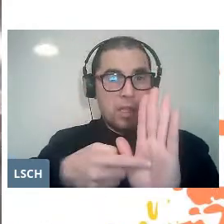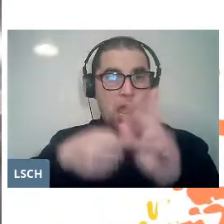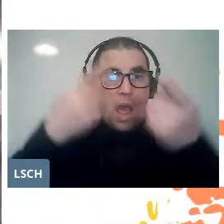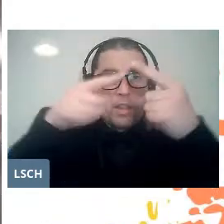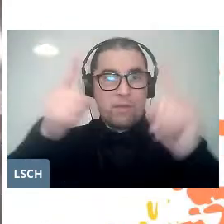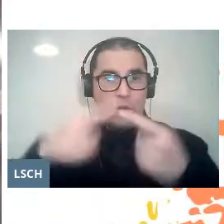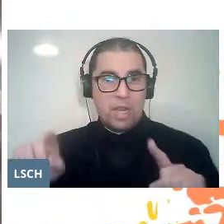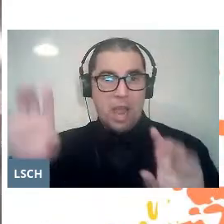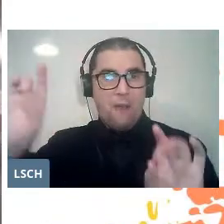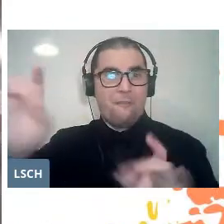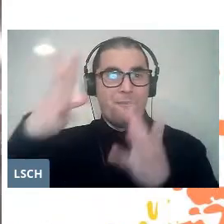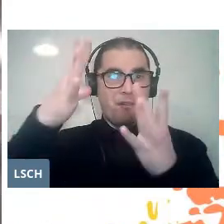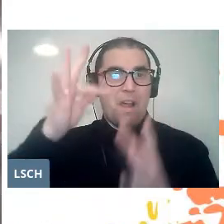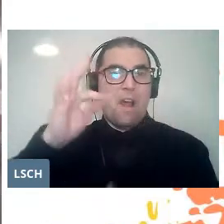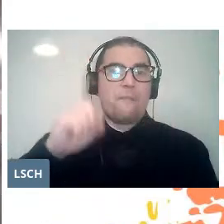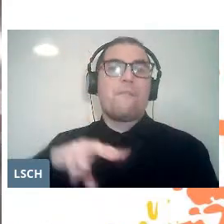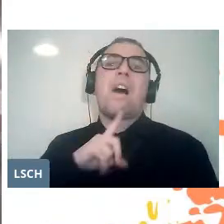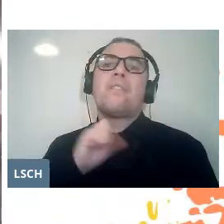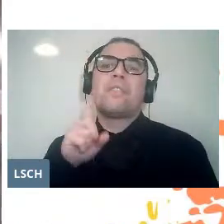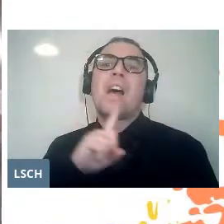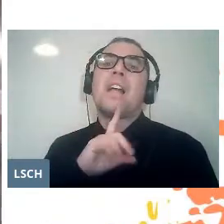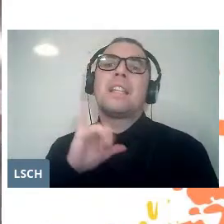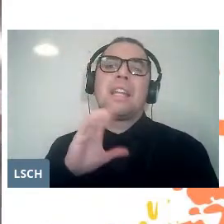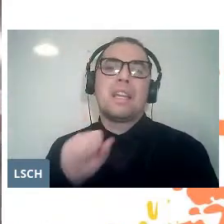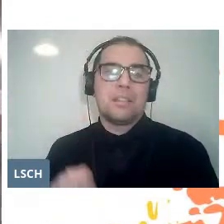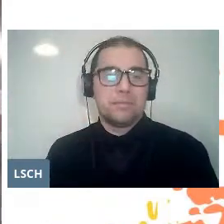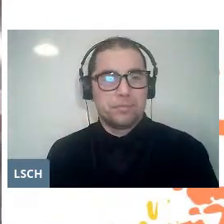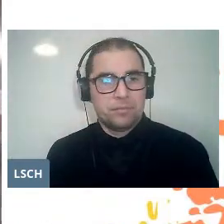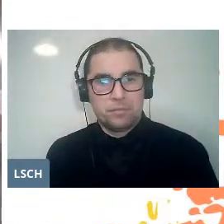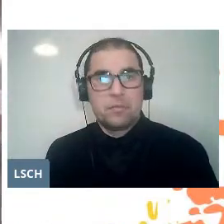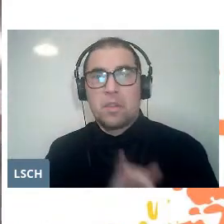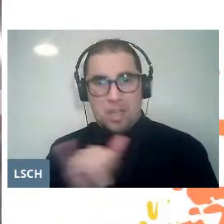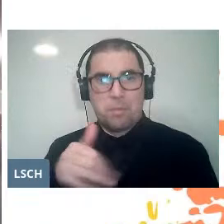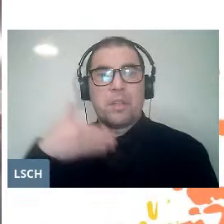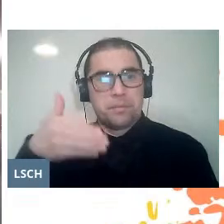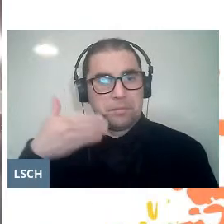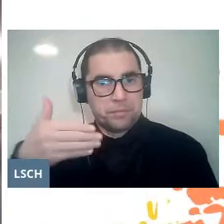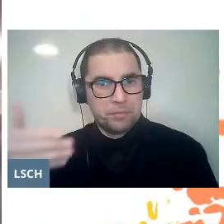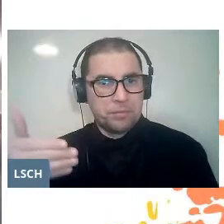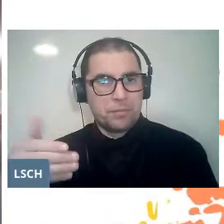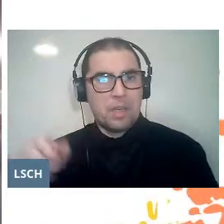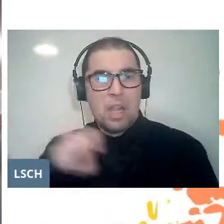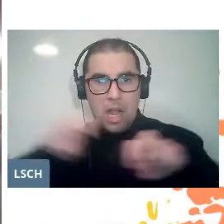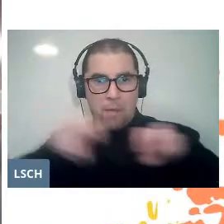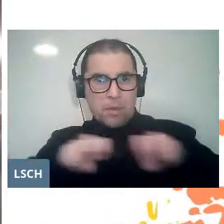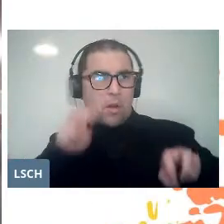By the way, his most emblematic piece. Surely the audience was very surprised